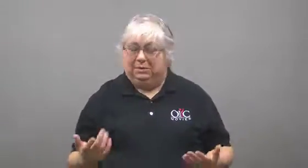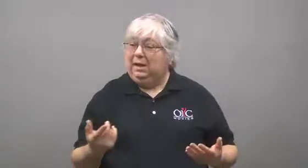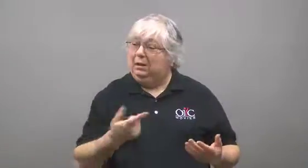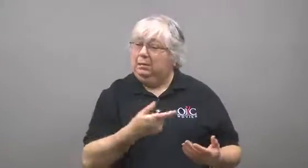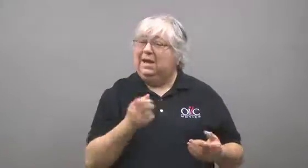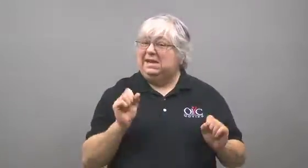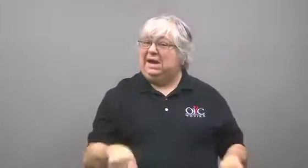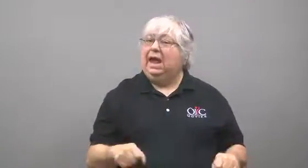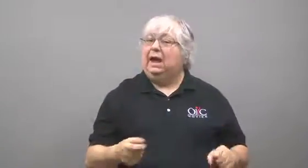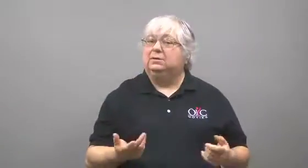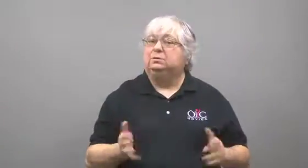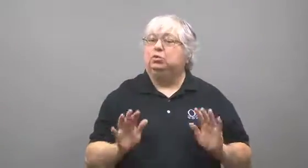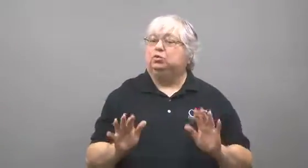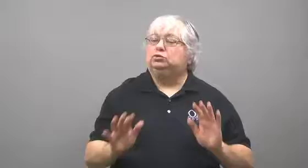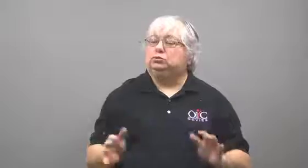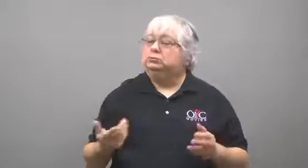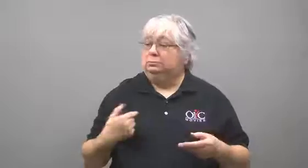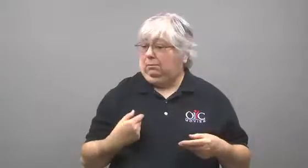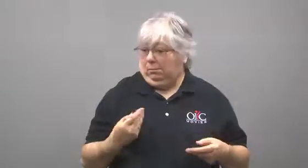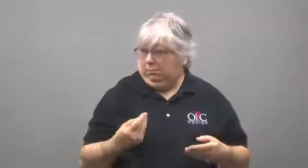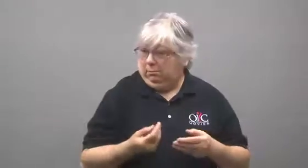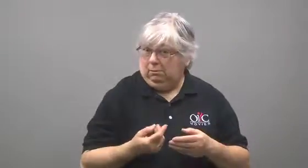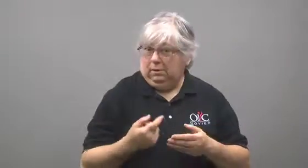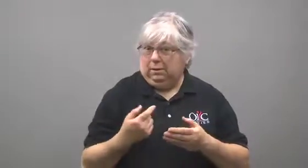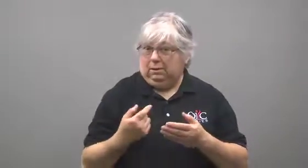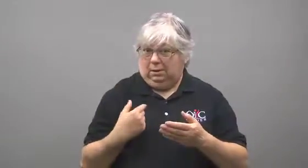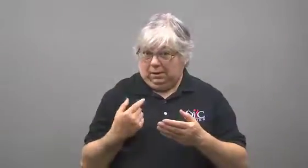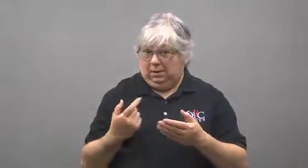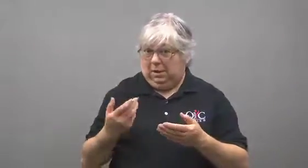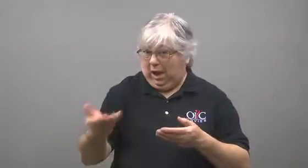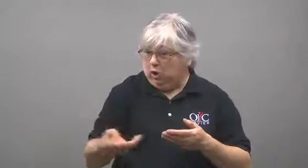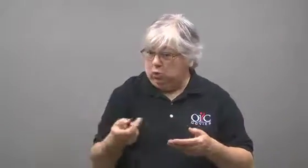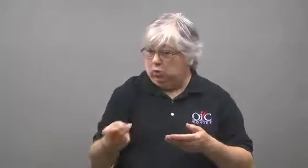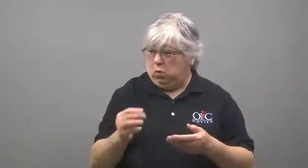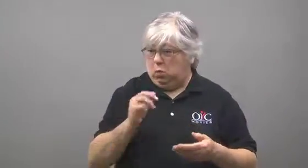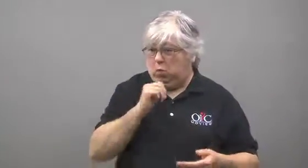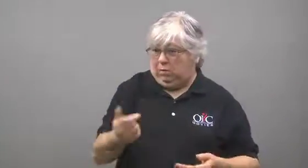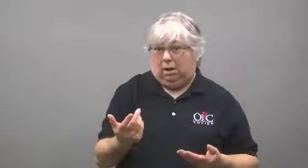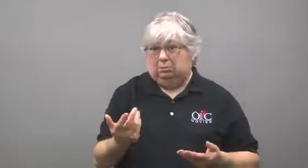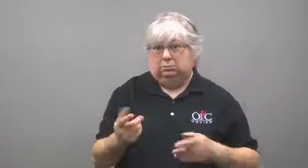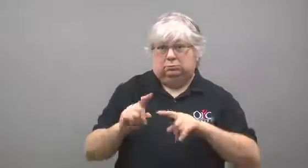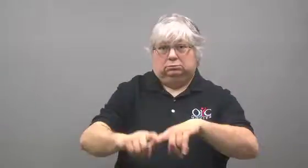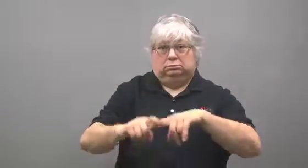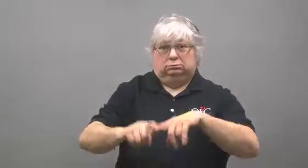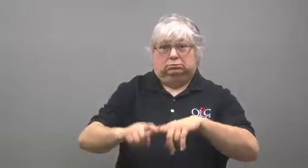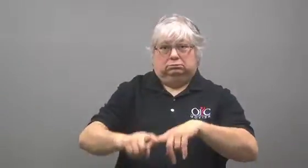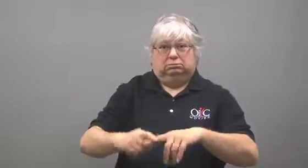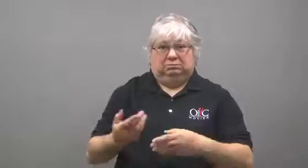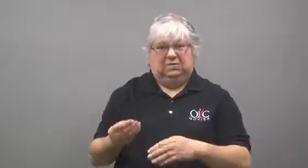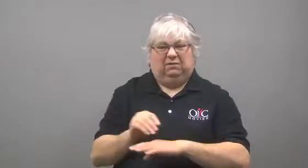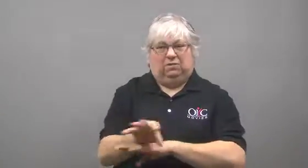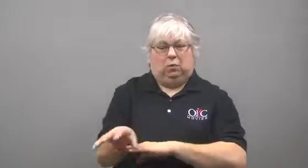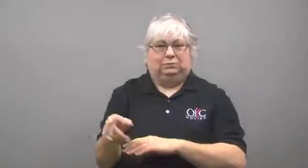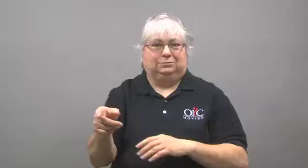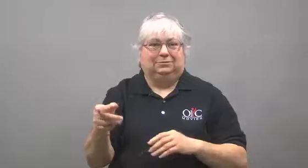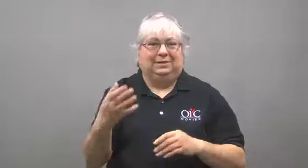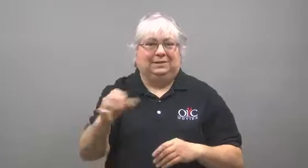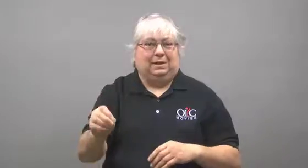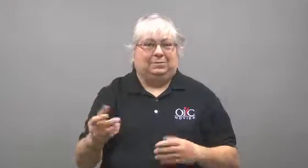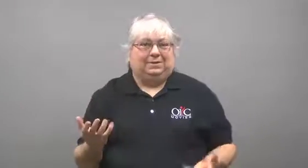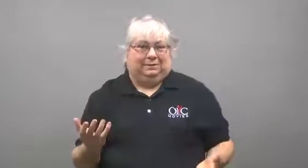It can exert influence over companies, making decisions based on their energy usage.